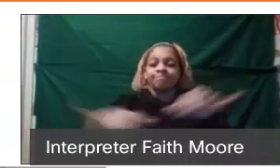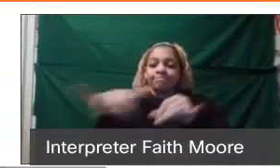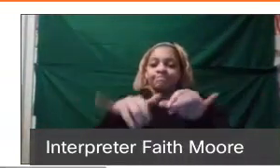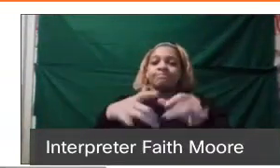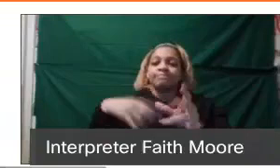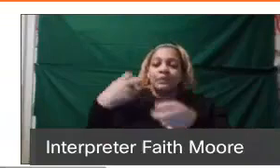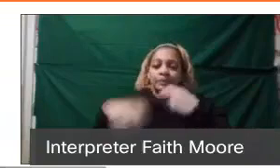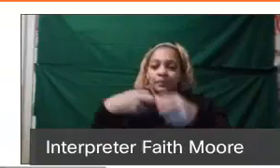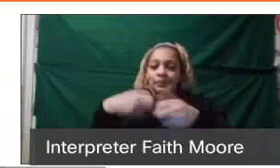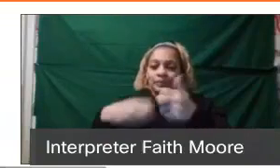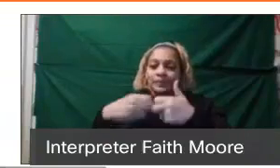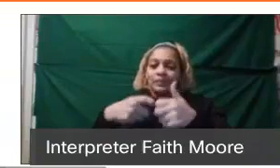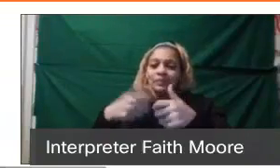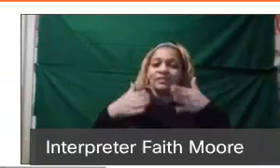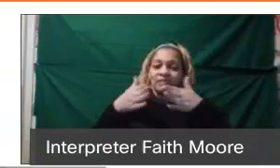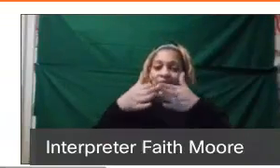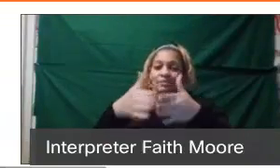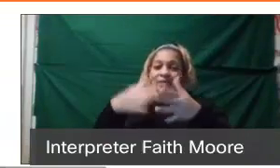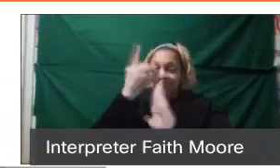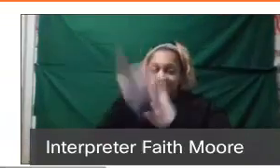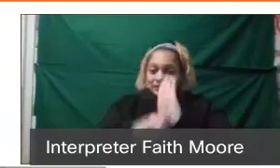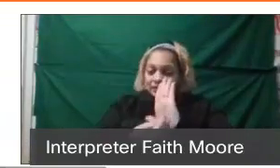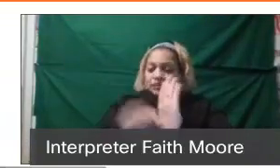And what we typically try to do is.